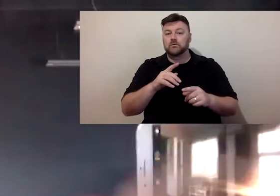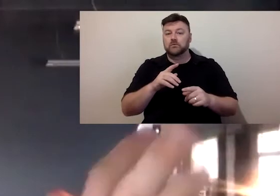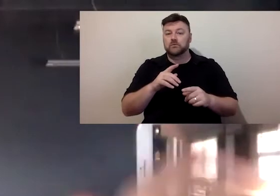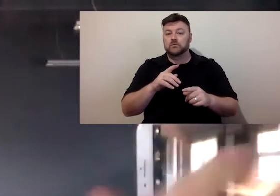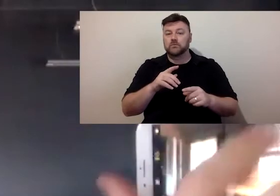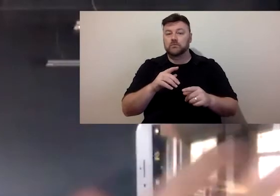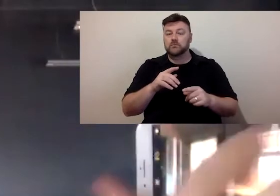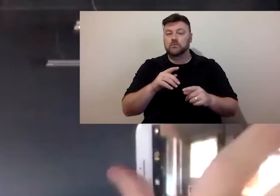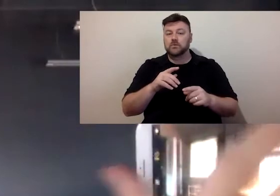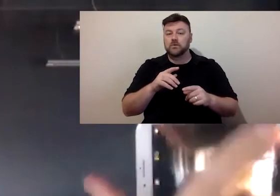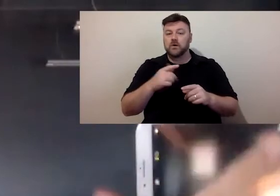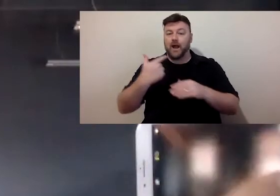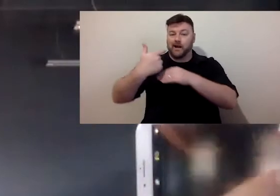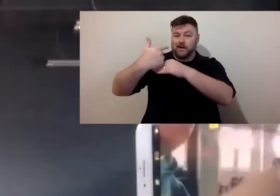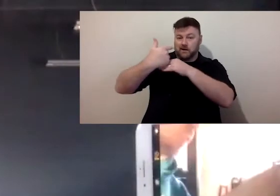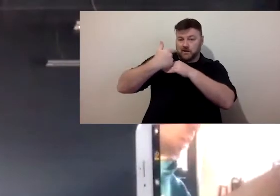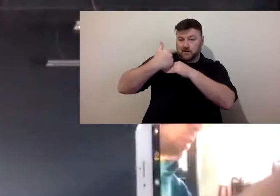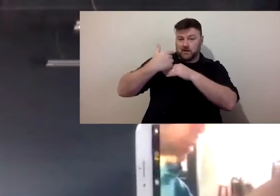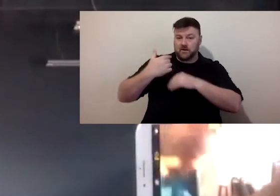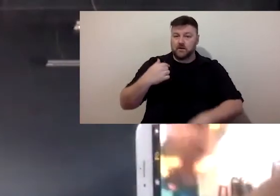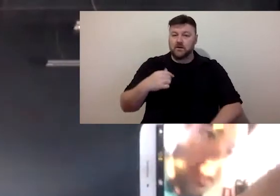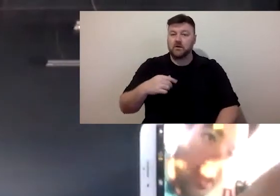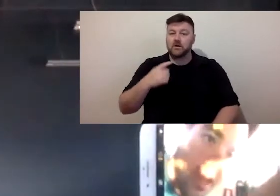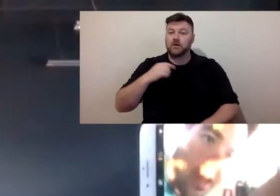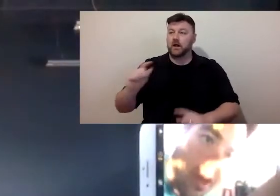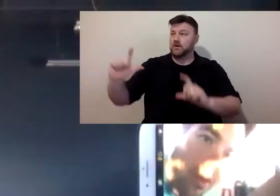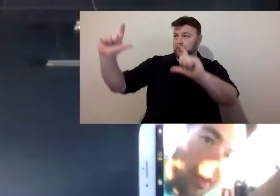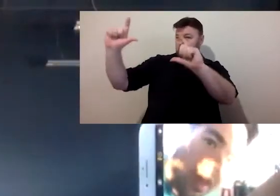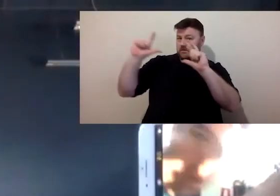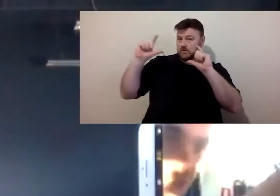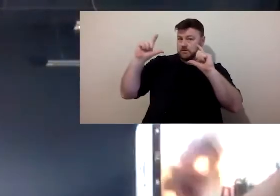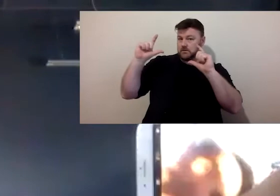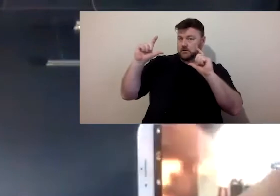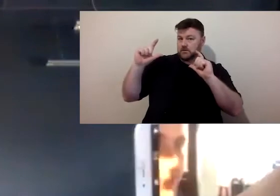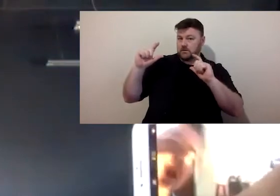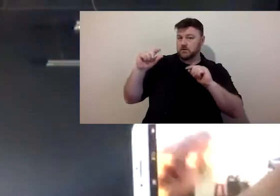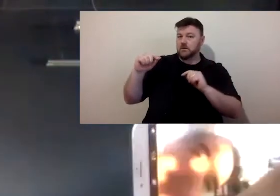just flip the camera to face you, and then hold it down, and it'll